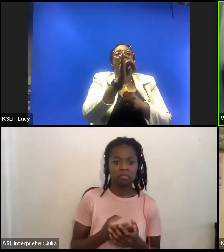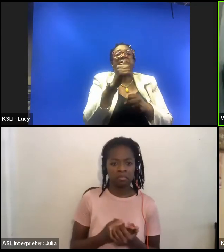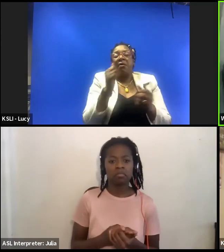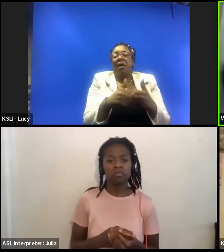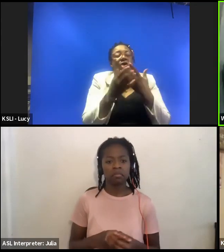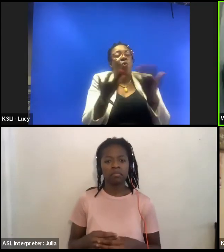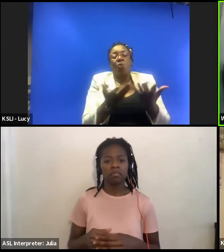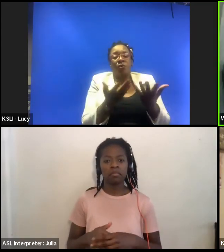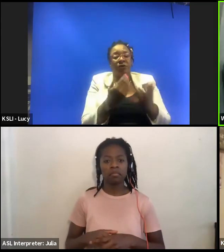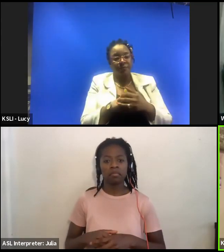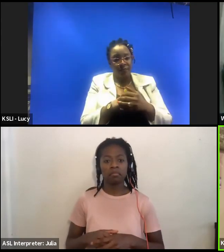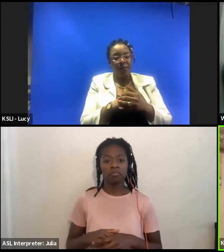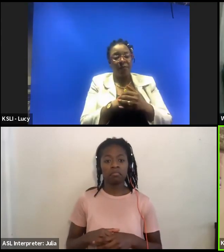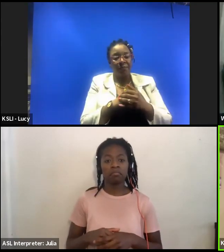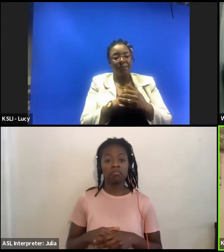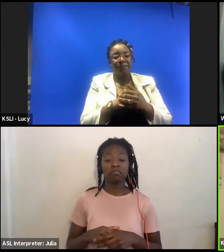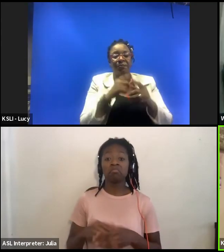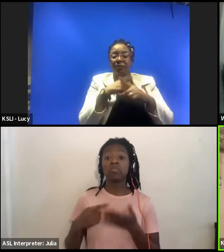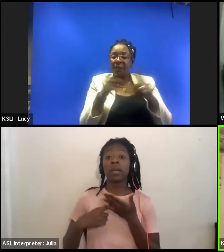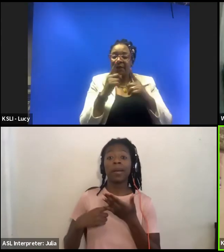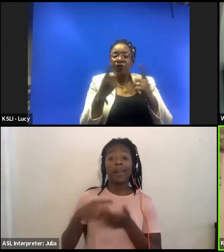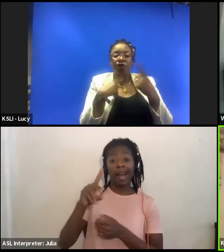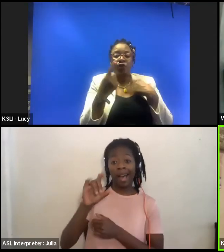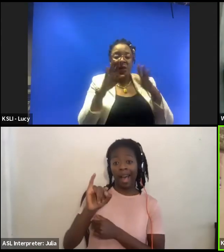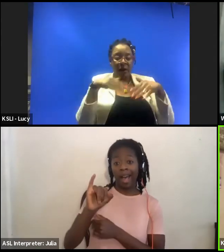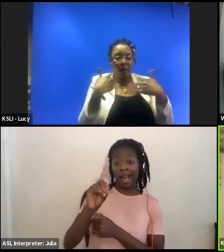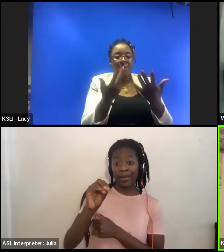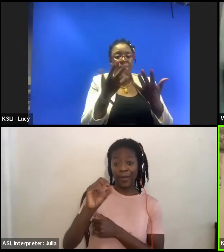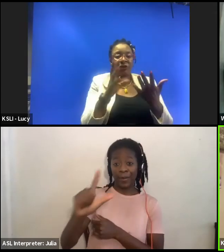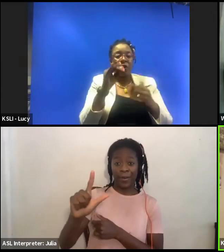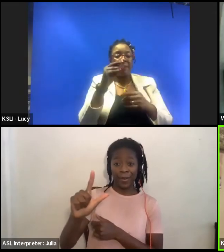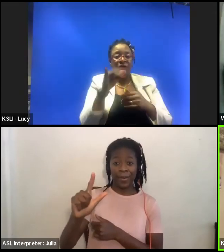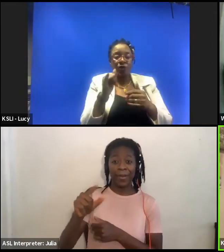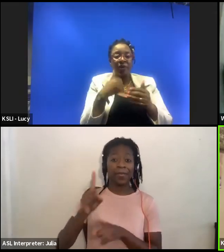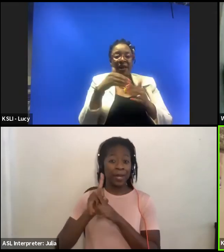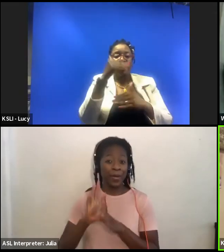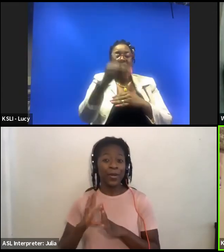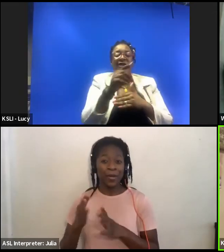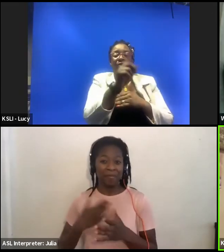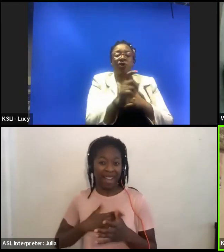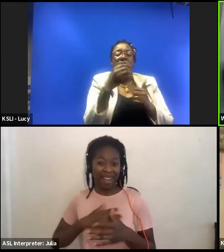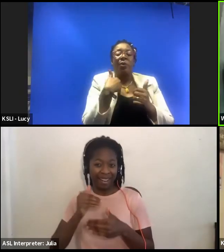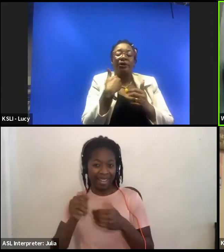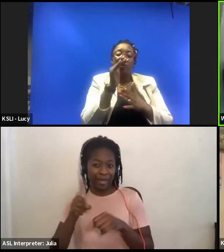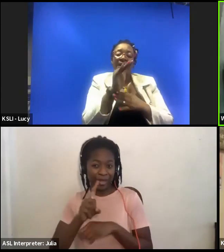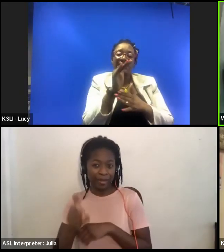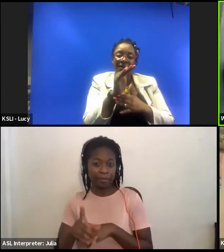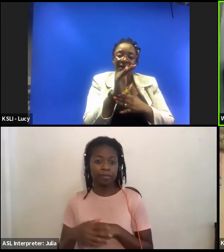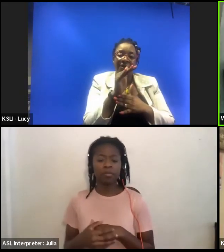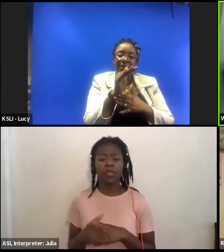But talking about idols and mentors, actually that was the next question I wanted to ask you, who are some of the people?